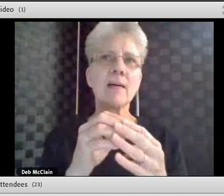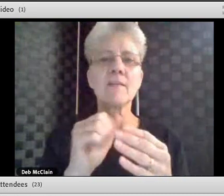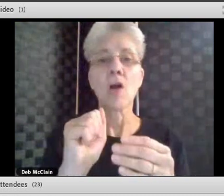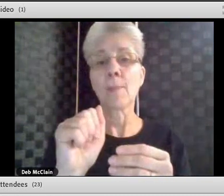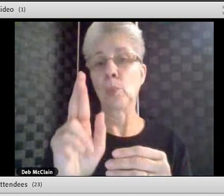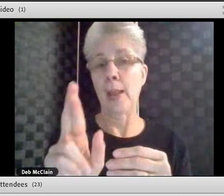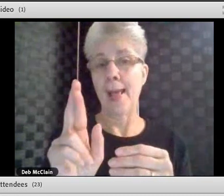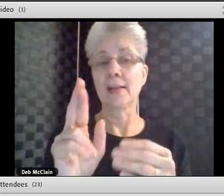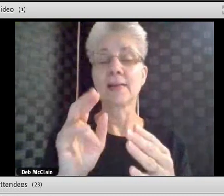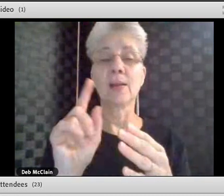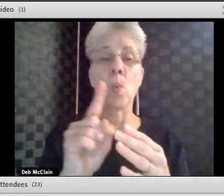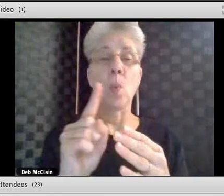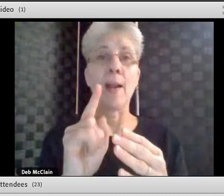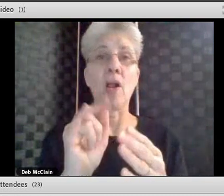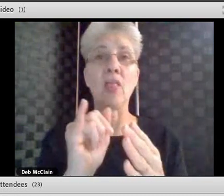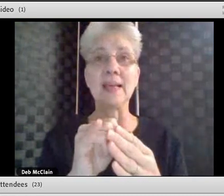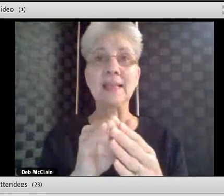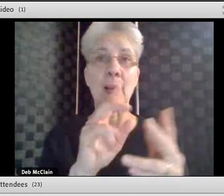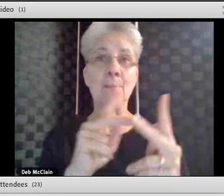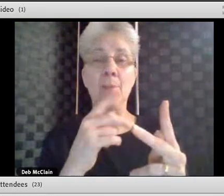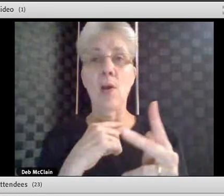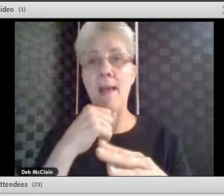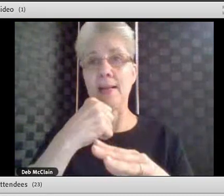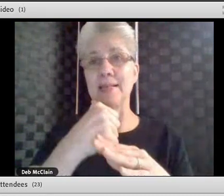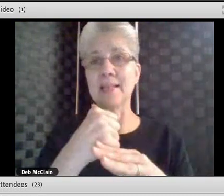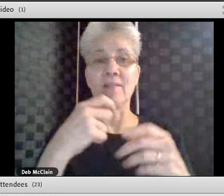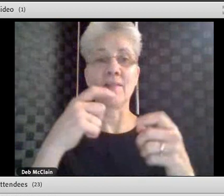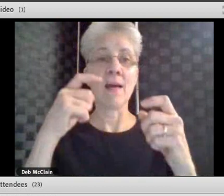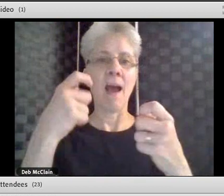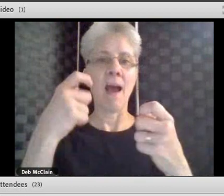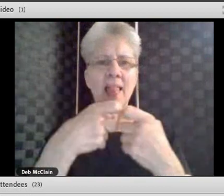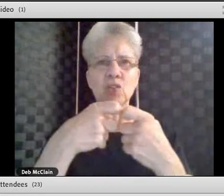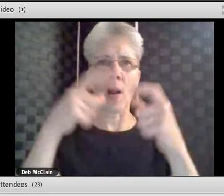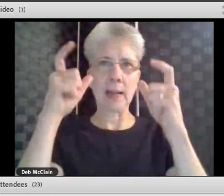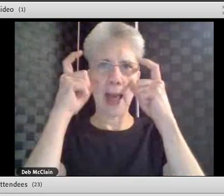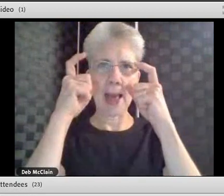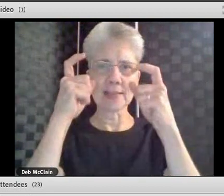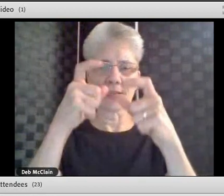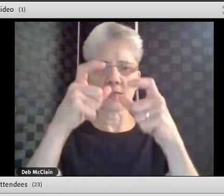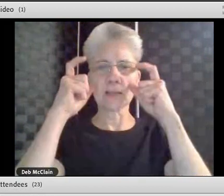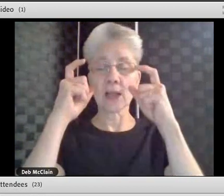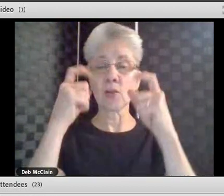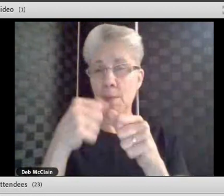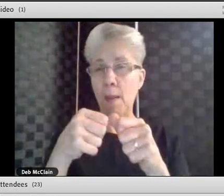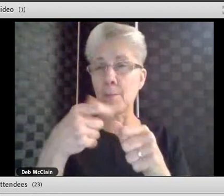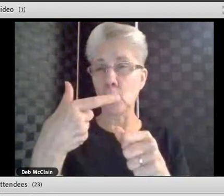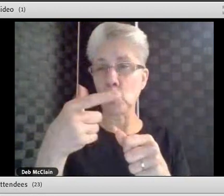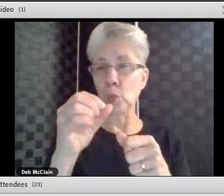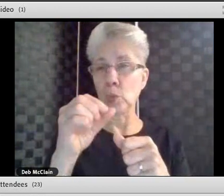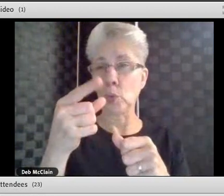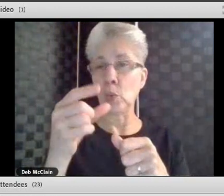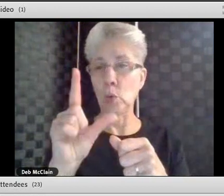where these character had a set of electronic glasses, and you guys remember Google Glasses, right, called Character Marker